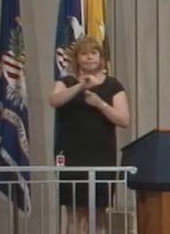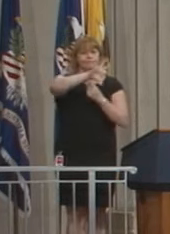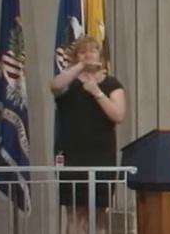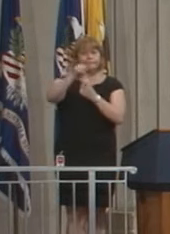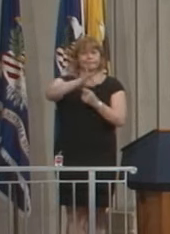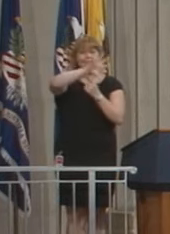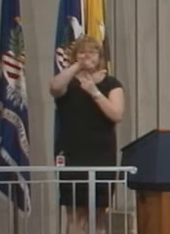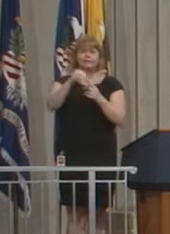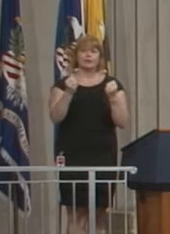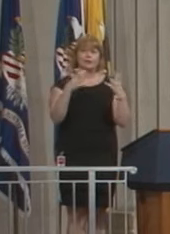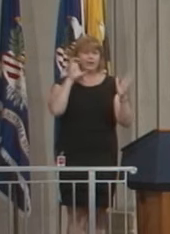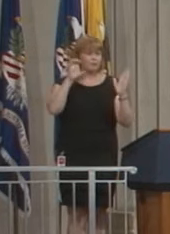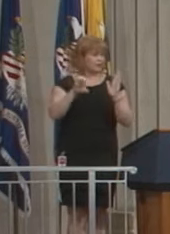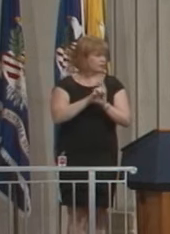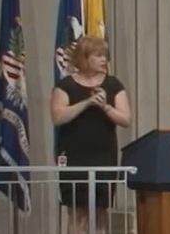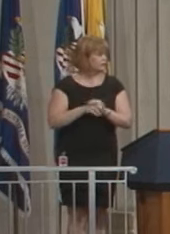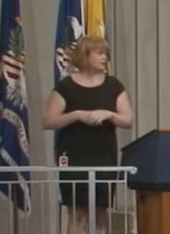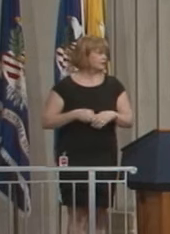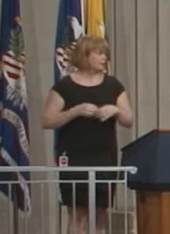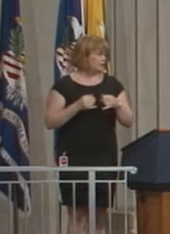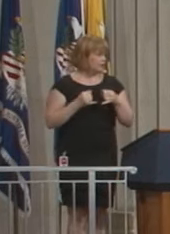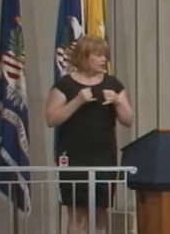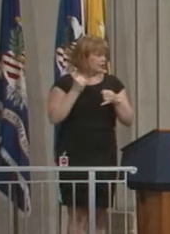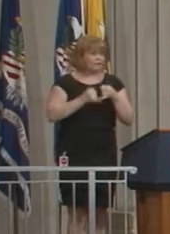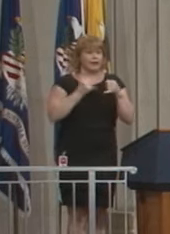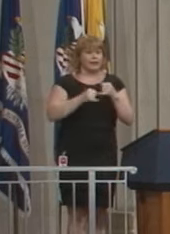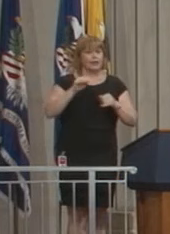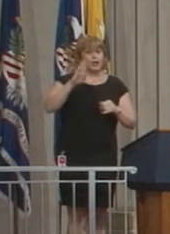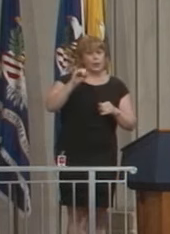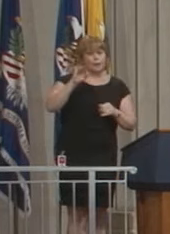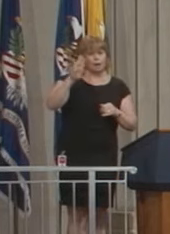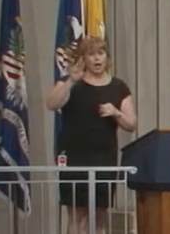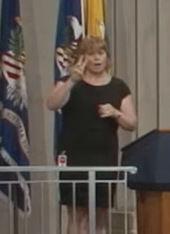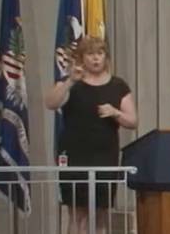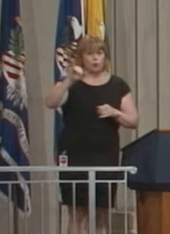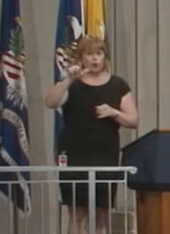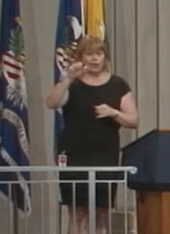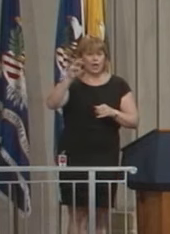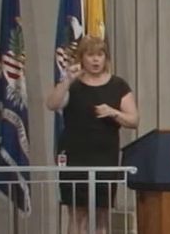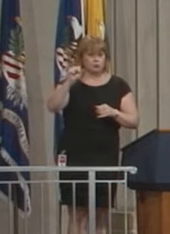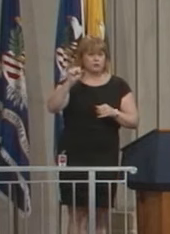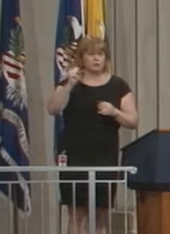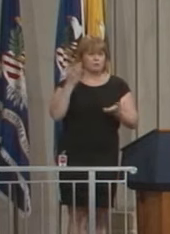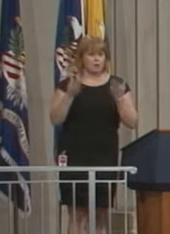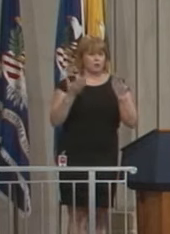FINALLY, BOB WILLIAMS, AS MANY OF YOU KNOW, IS, IN HIS WORDS,